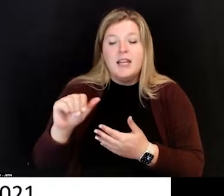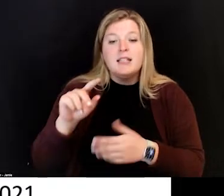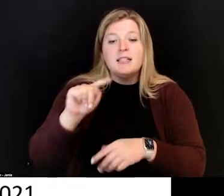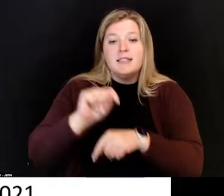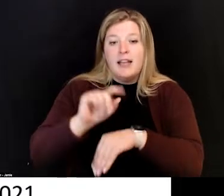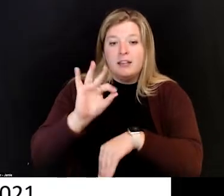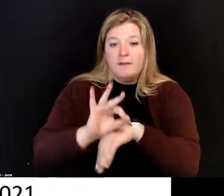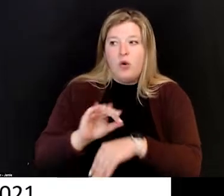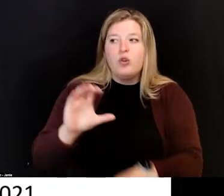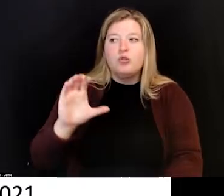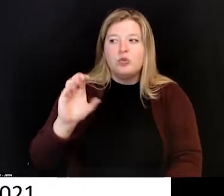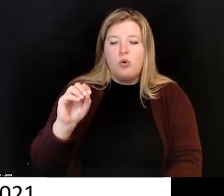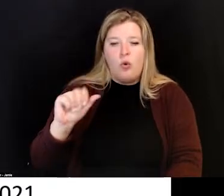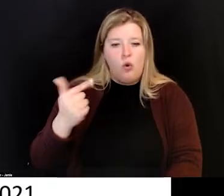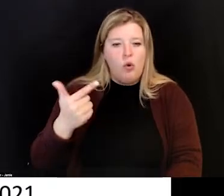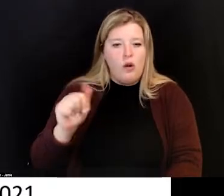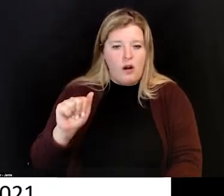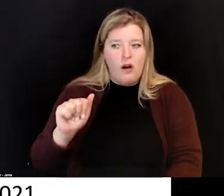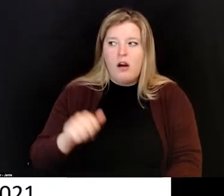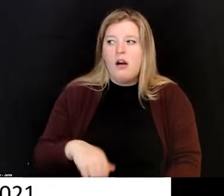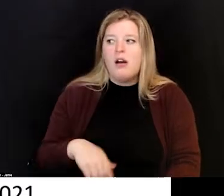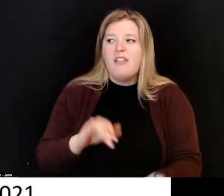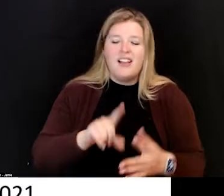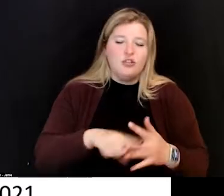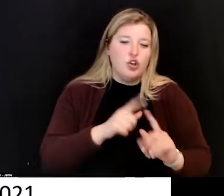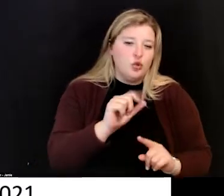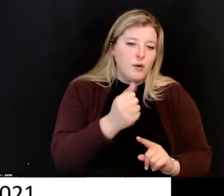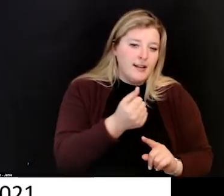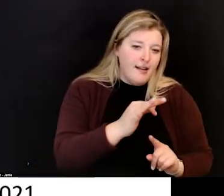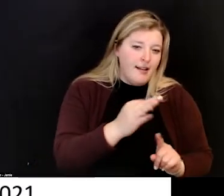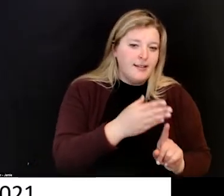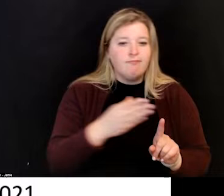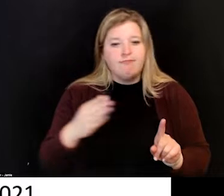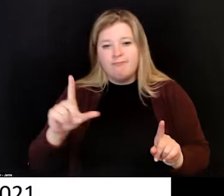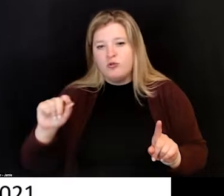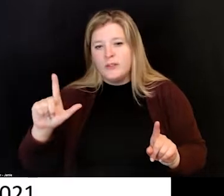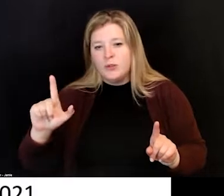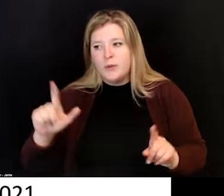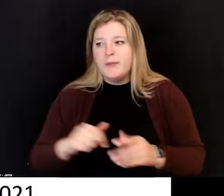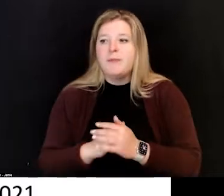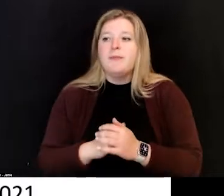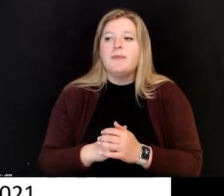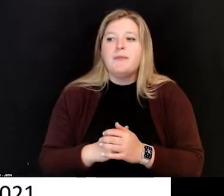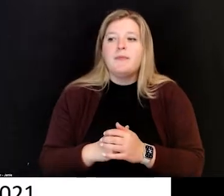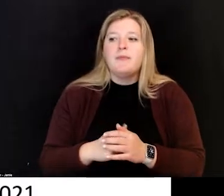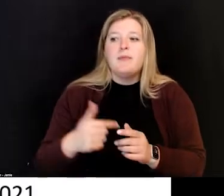from 2019 to 2021. And I've been a co-chair of the Accessibility Guidelines